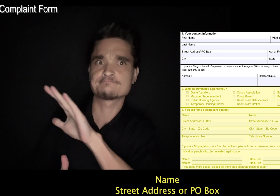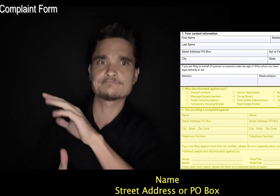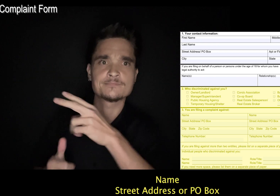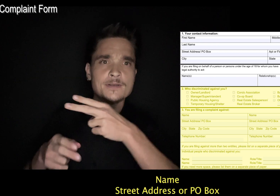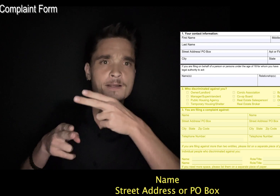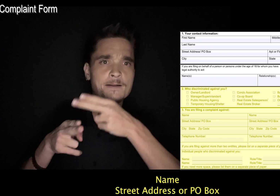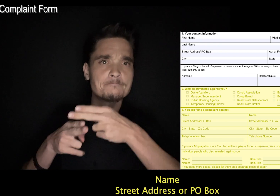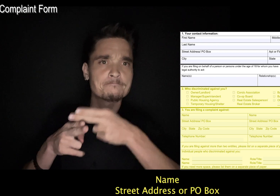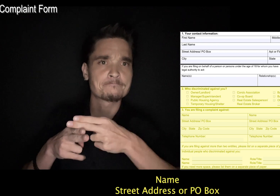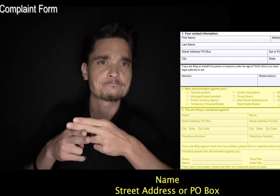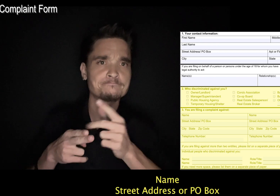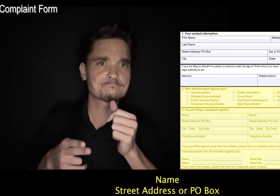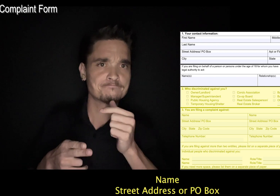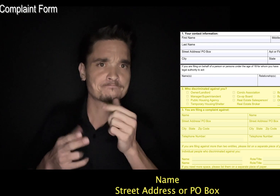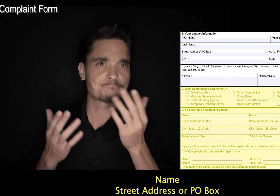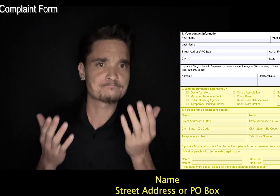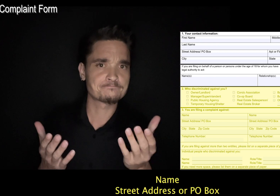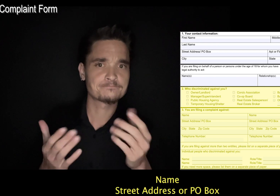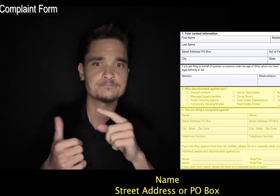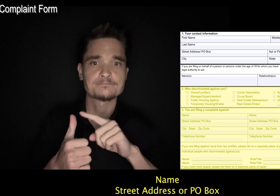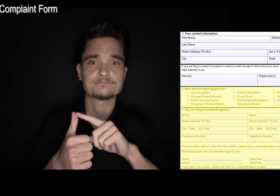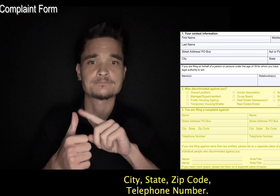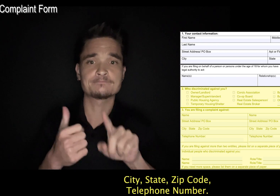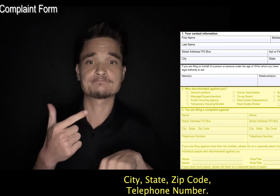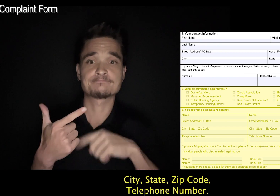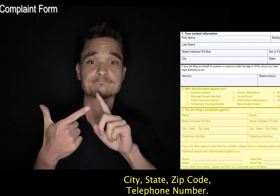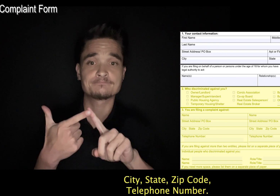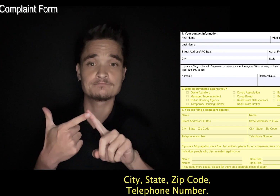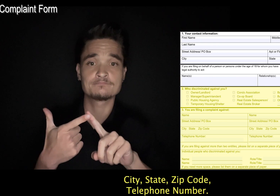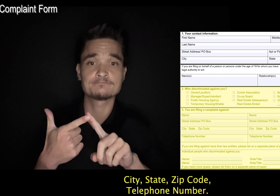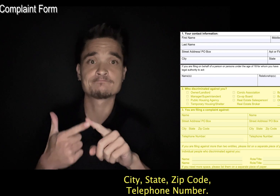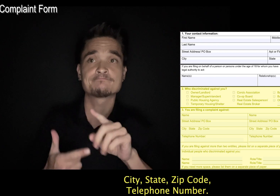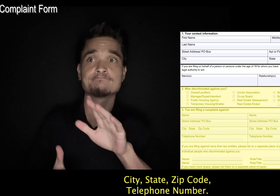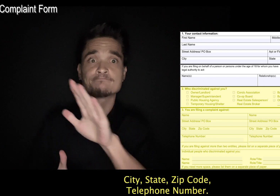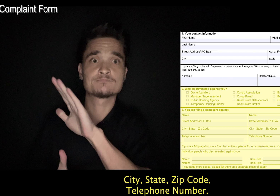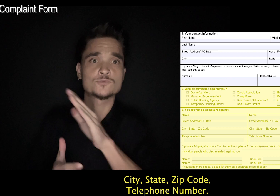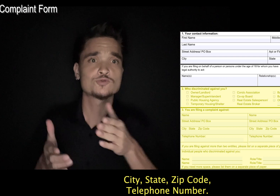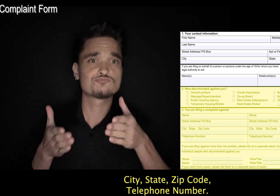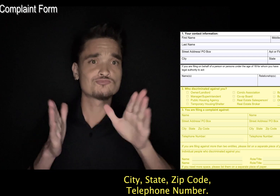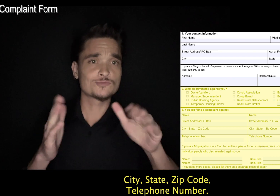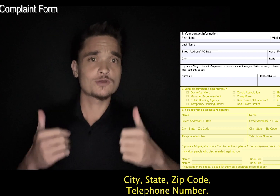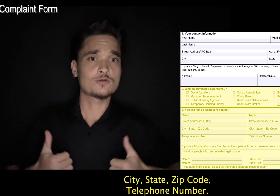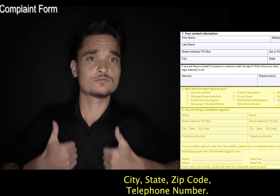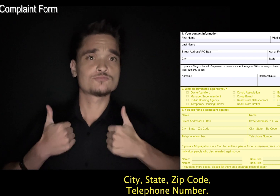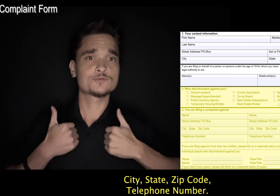Name Street Address or PO Box City, State, Zip Code, Telephone Number.